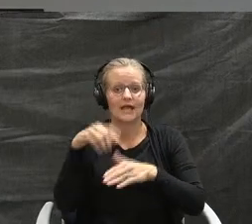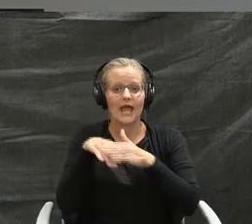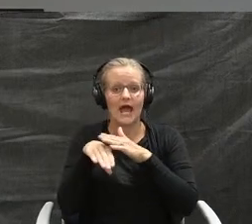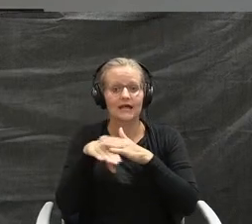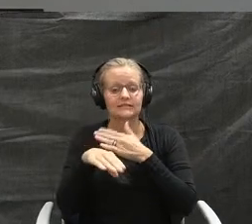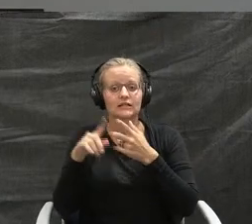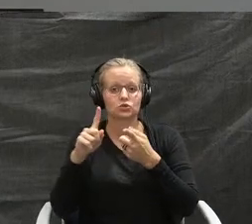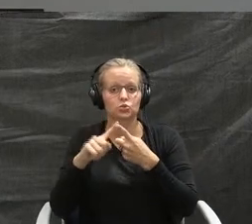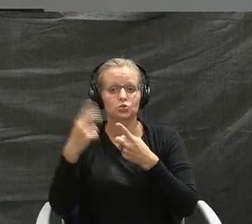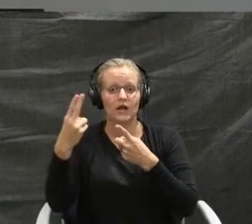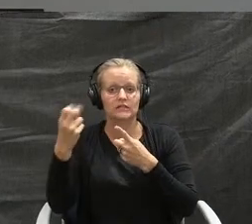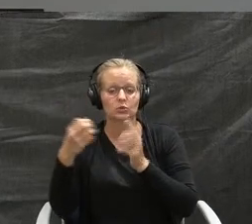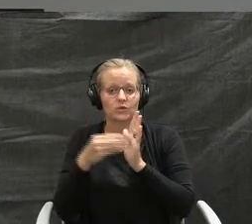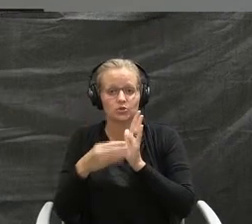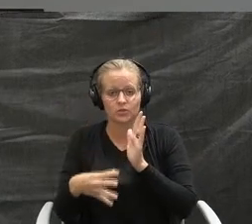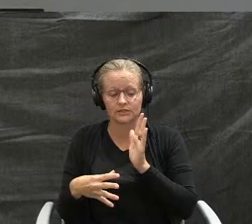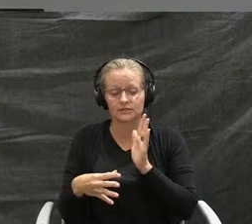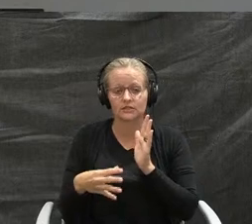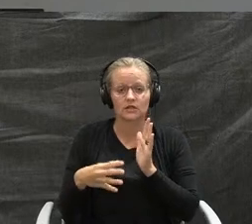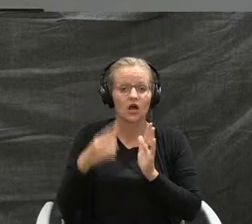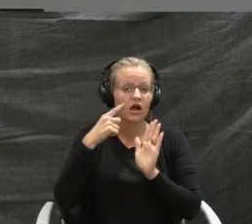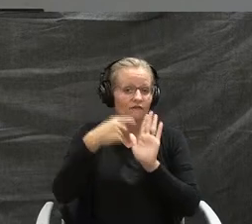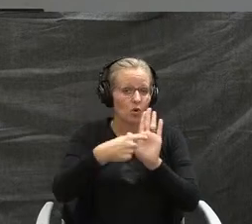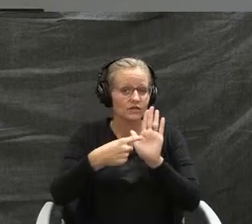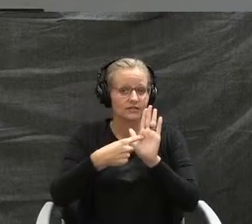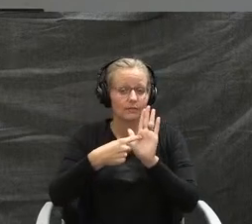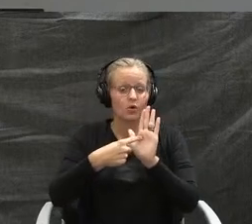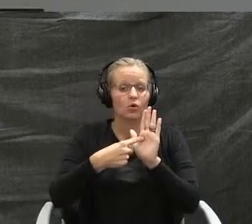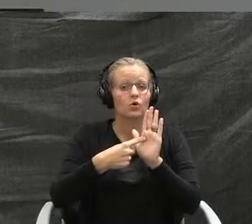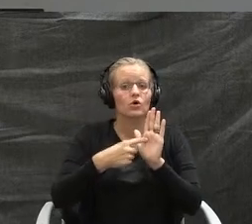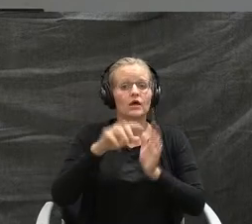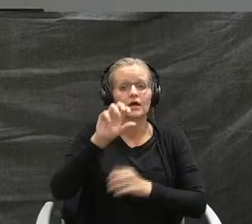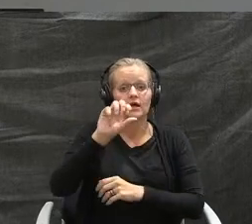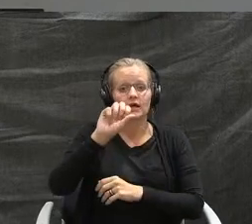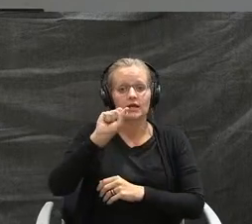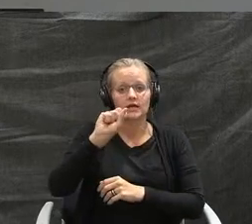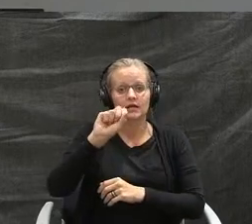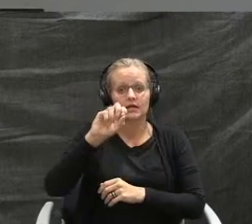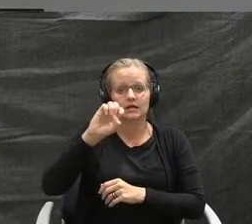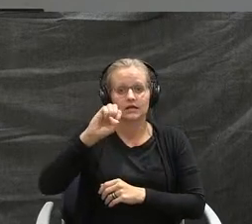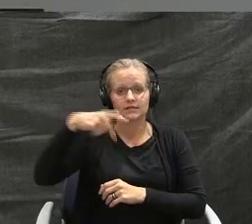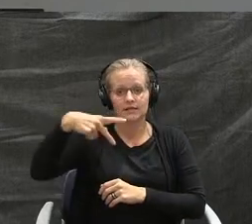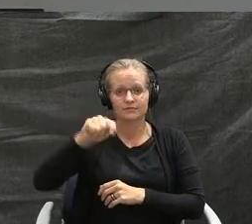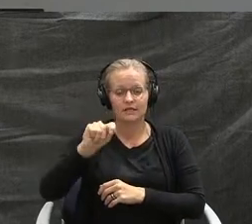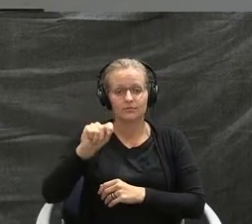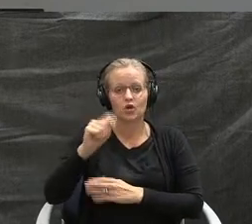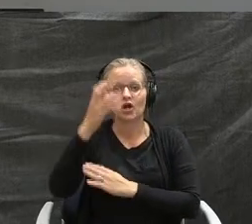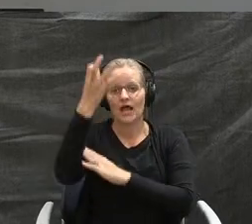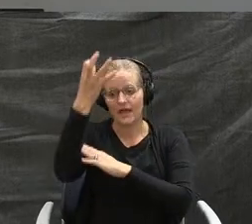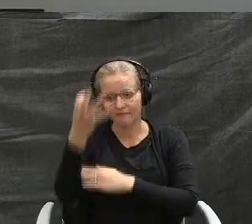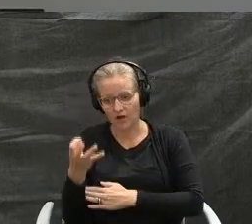example in all of September classes will be meeting with one third so each Friday will be dedicated to 1/3 of their class